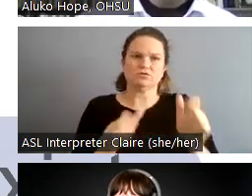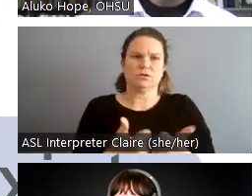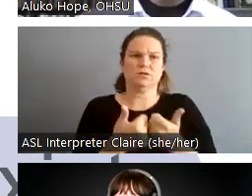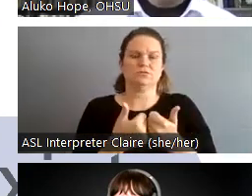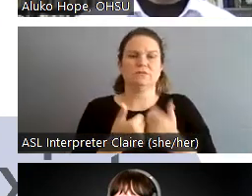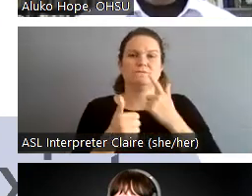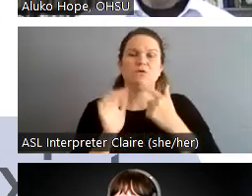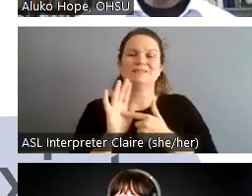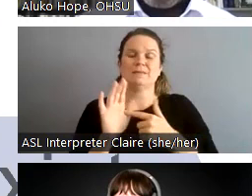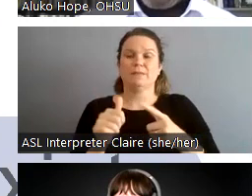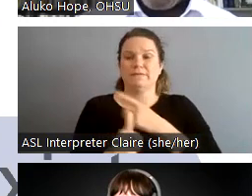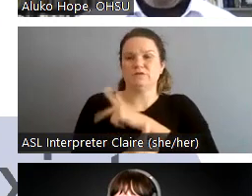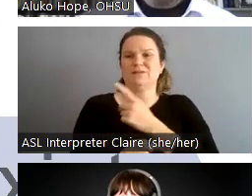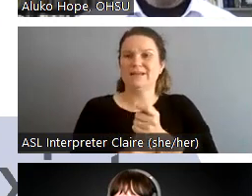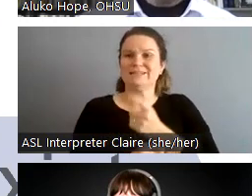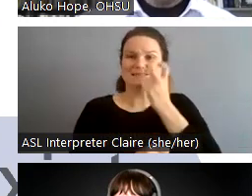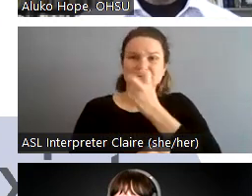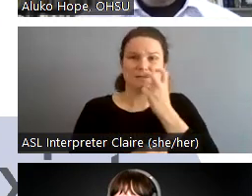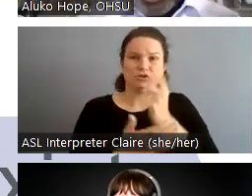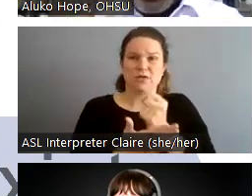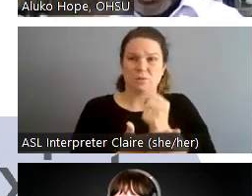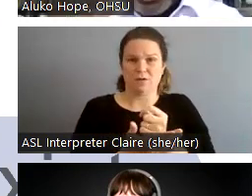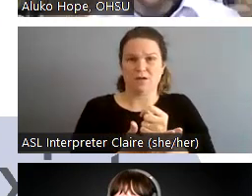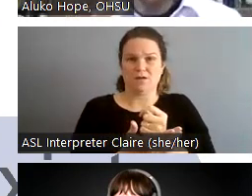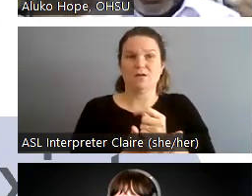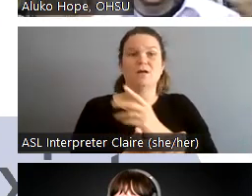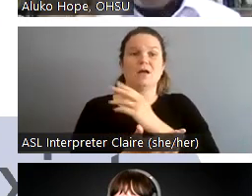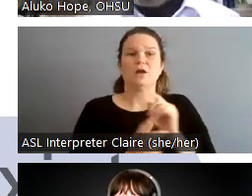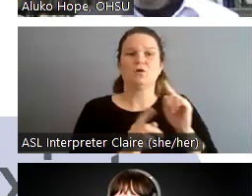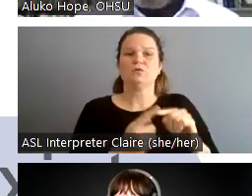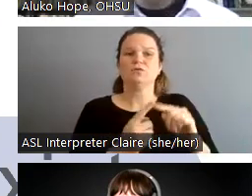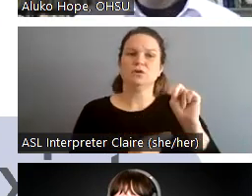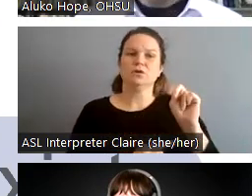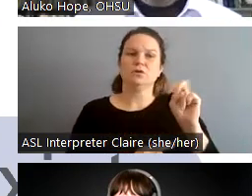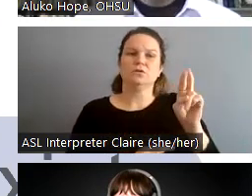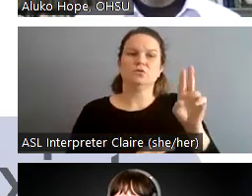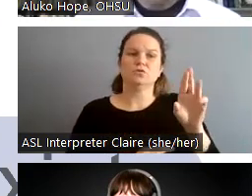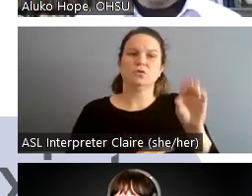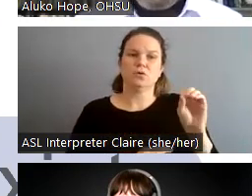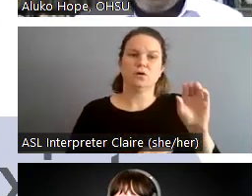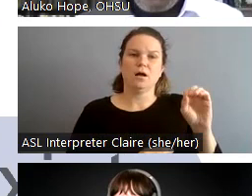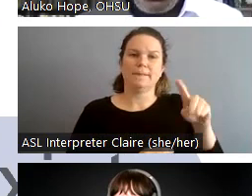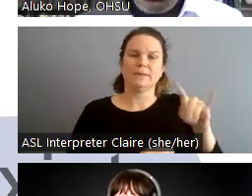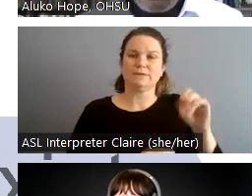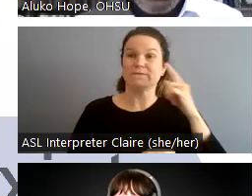patient was getting speech therapy for the cognitive changes but also going to neuro-optometry because of the visual